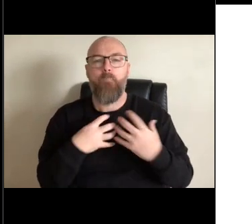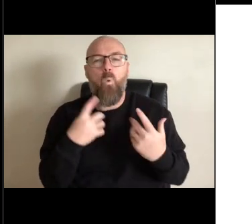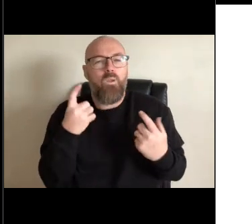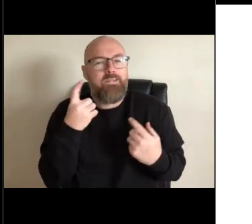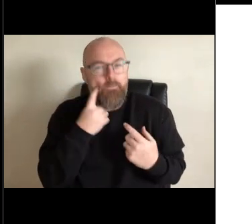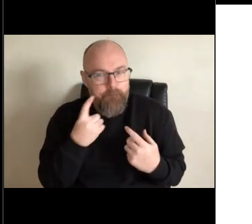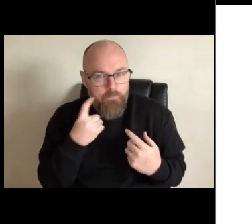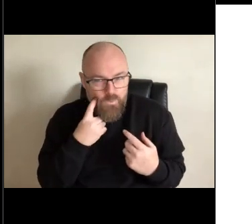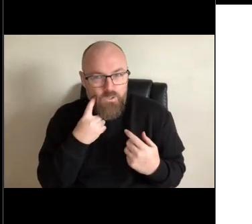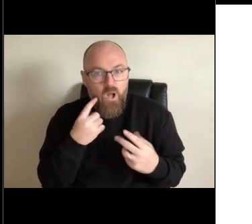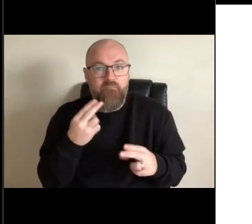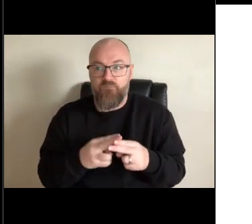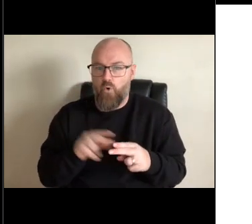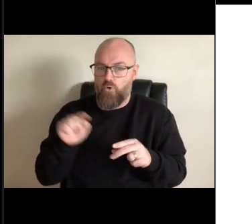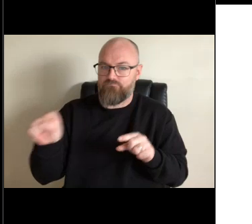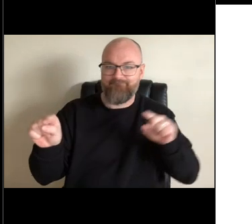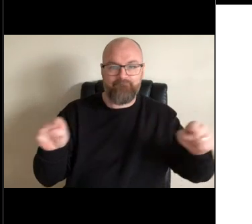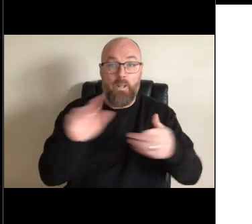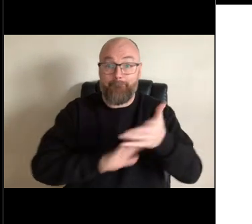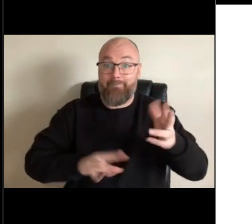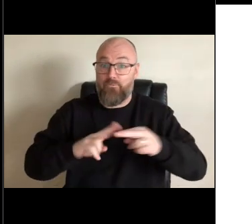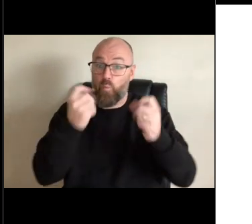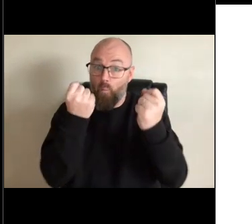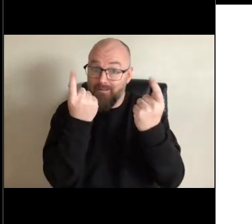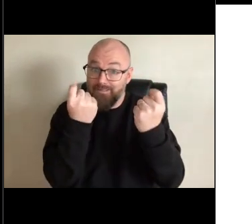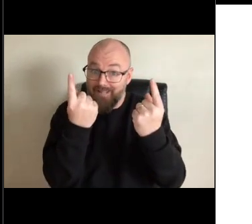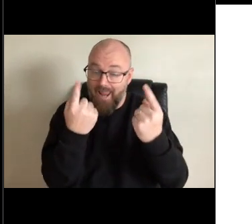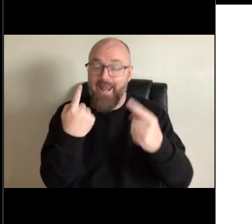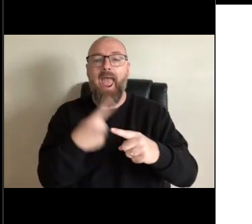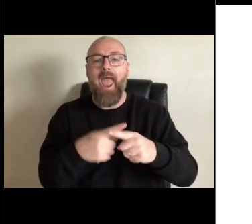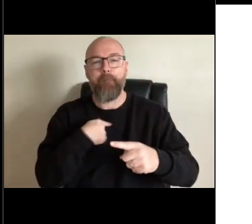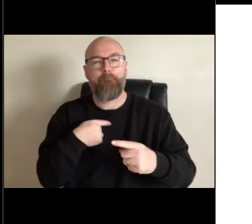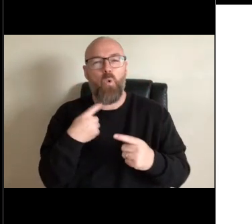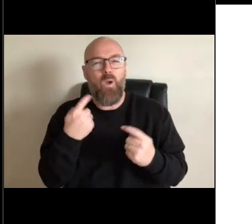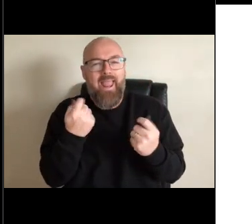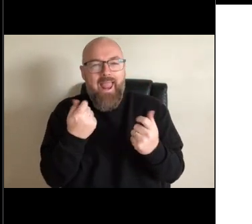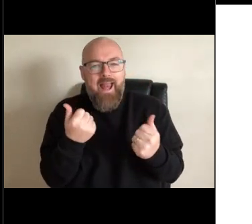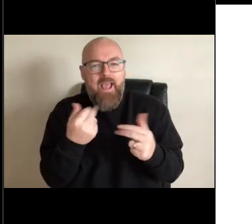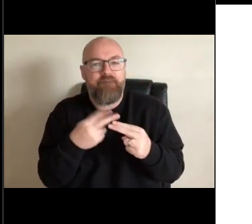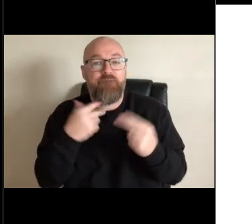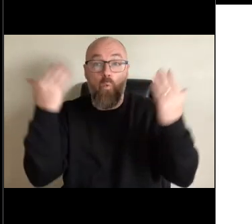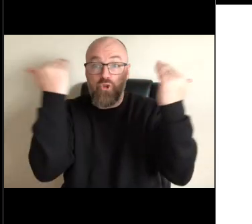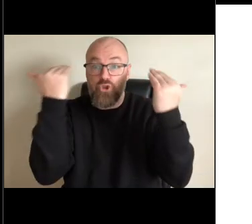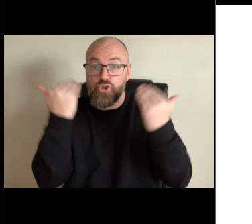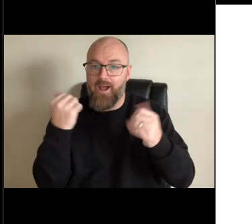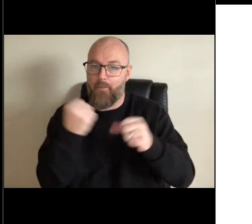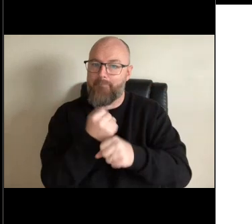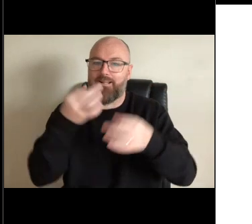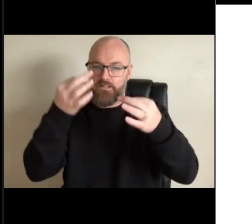also um for judges to make decisions around that there's always some overriding considerations